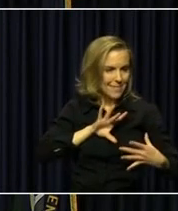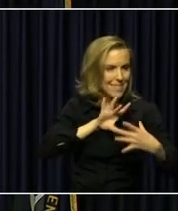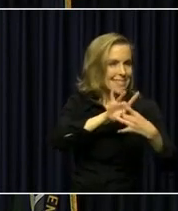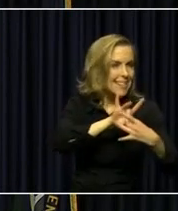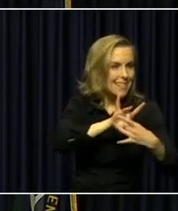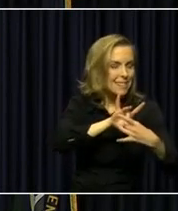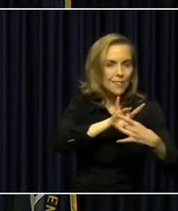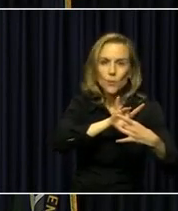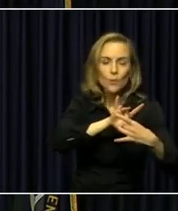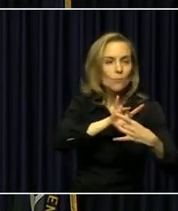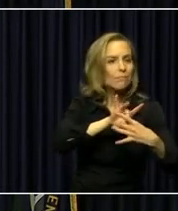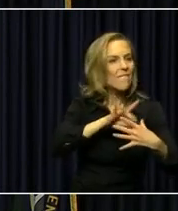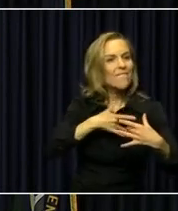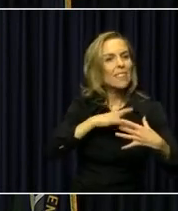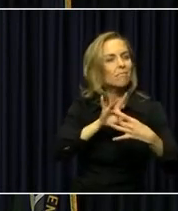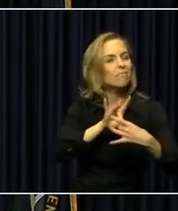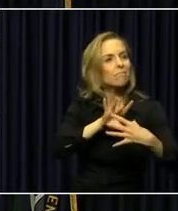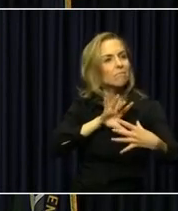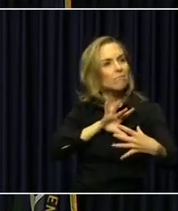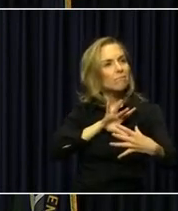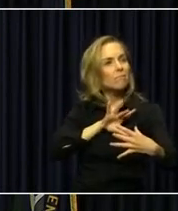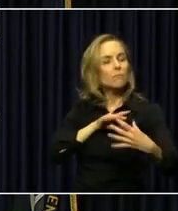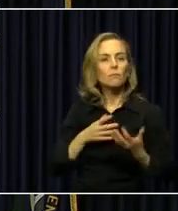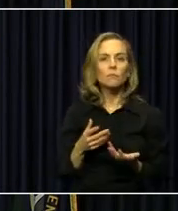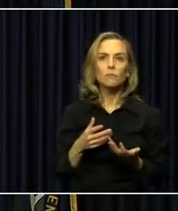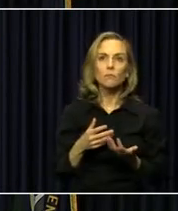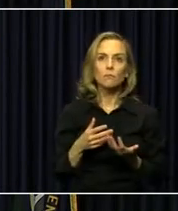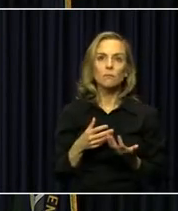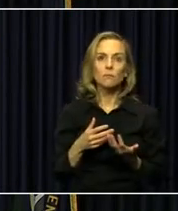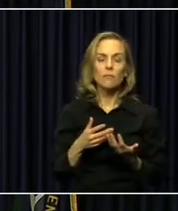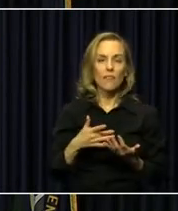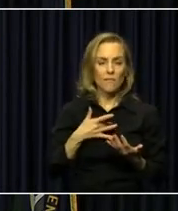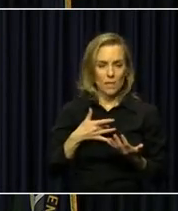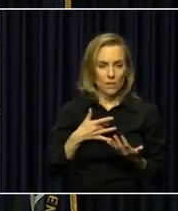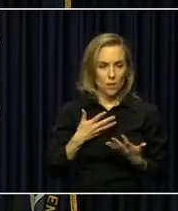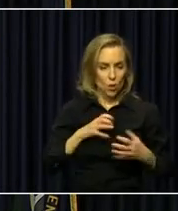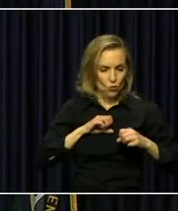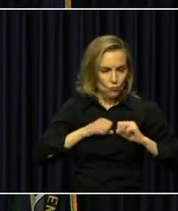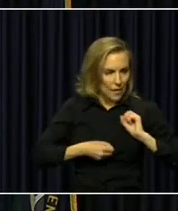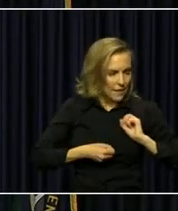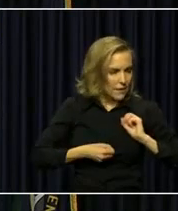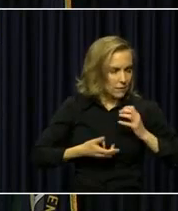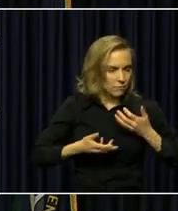SIX IN IF A YET. FIVE HOPKINS, FOYER GRAYSON, MUHLENBERG AND OHIO COUNTIES P